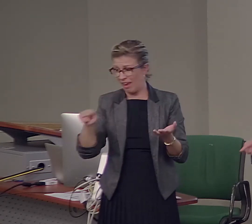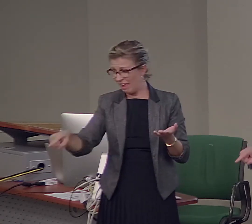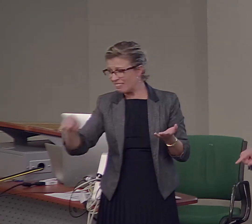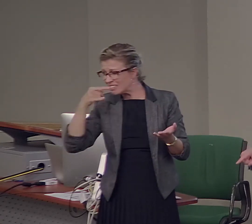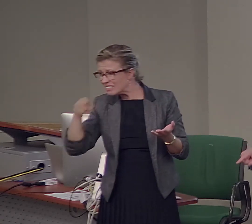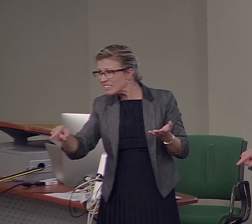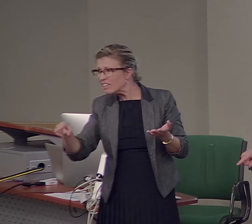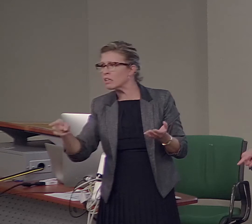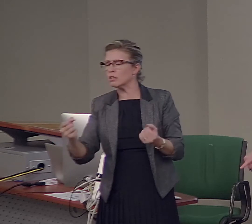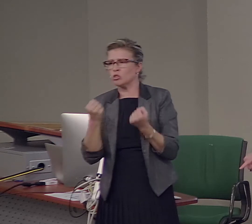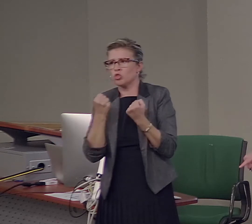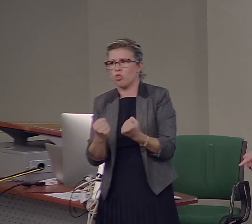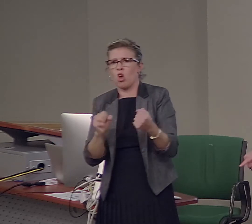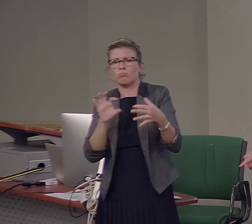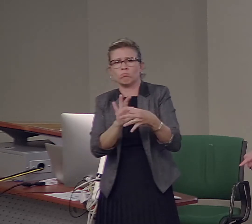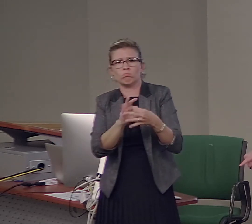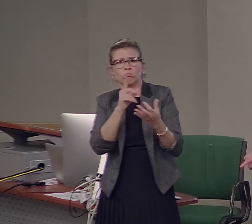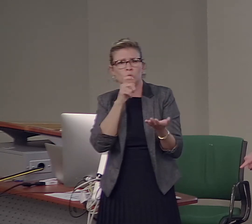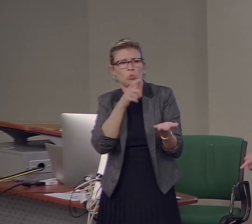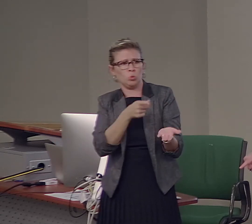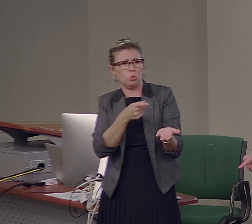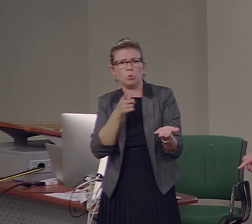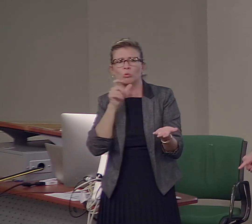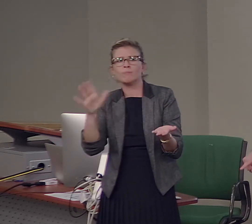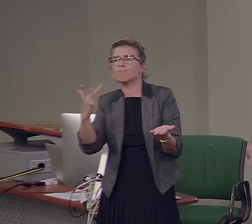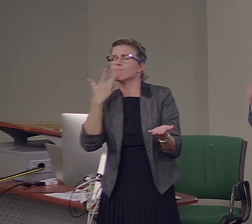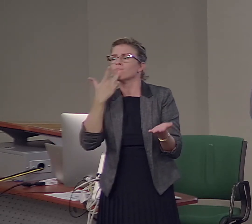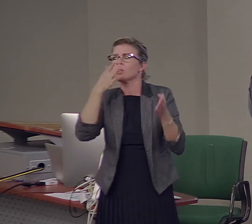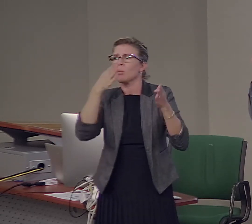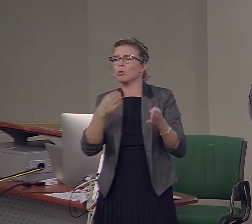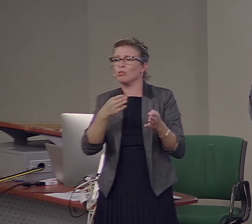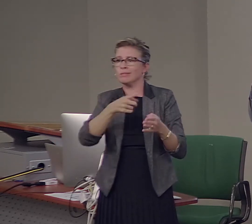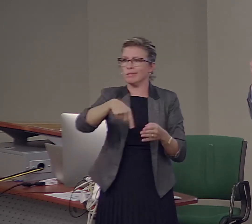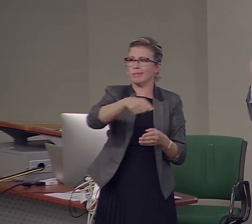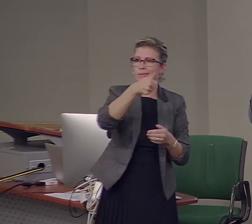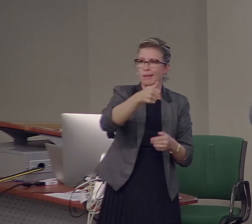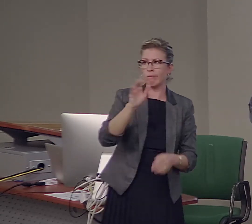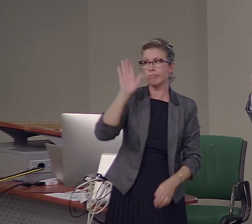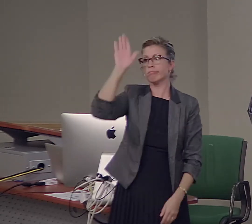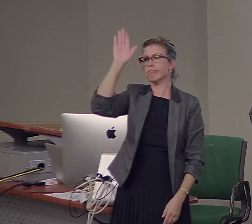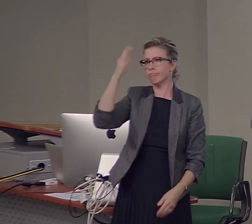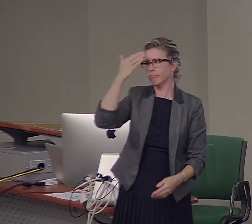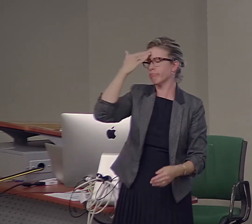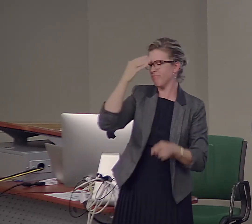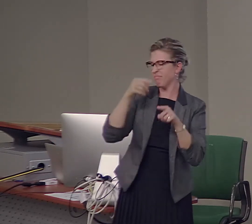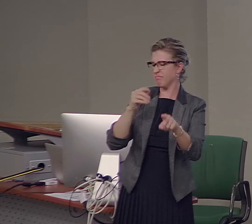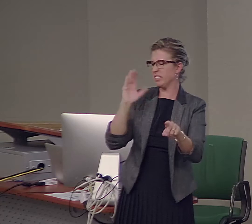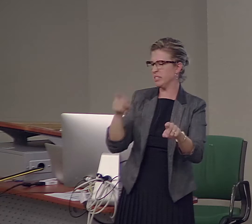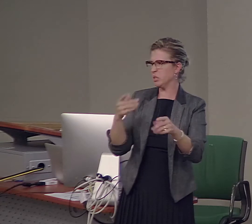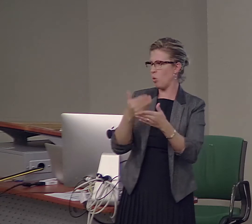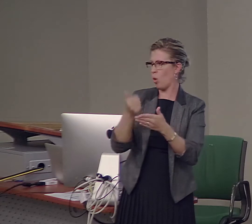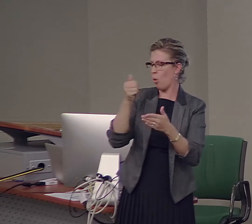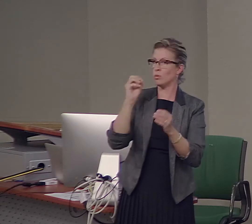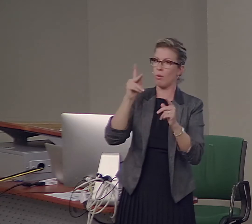Who is that child's favorite caregiver? And that's, whoever was nominated, that was the child's caregiver for